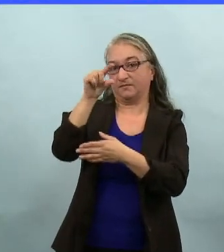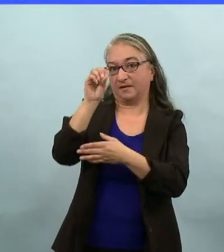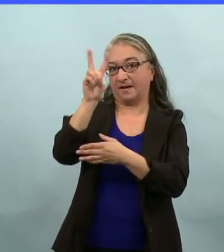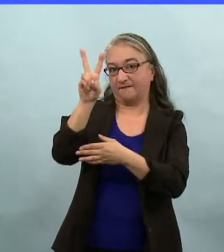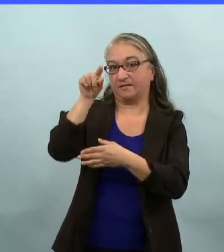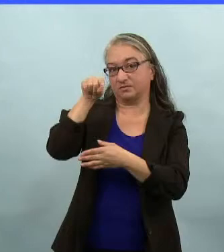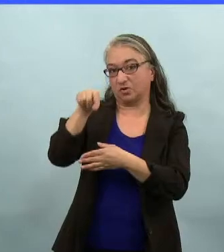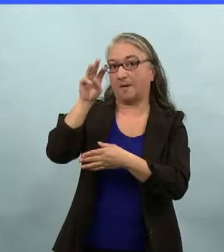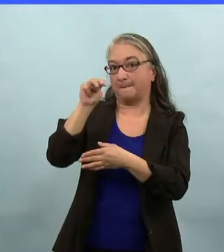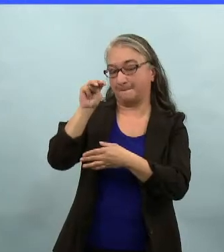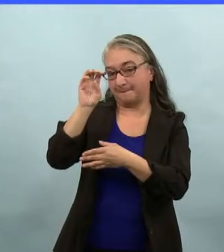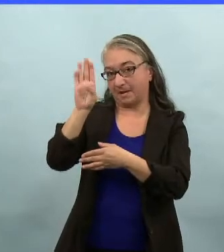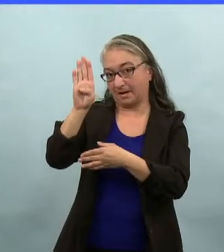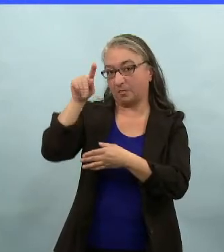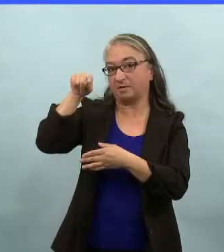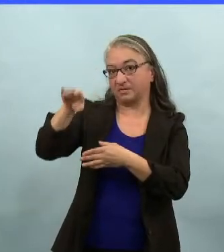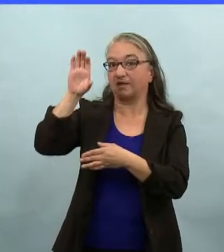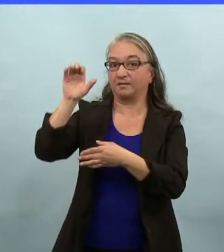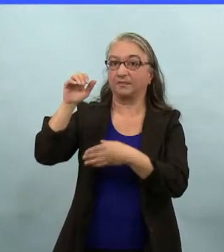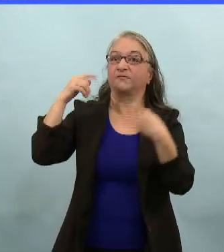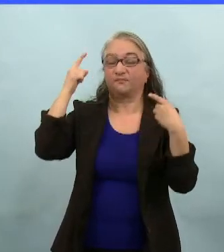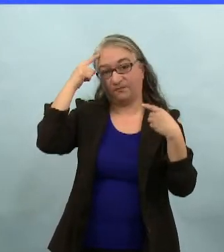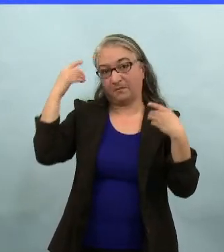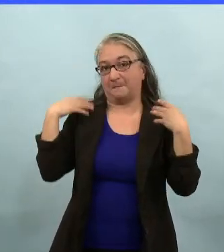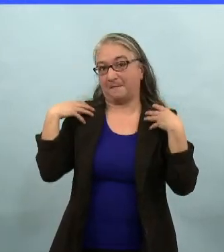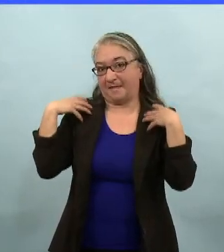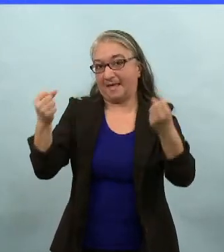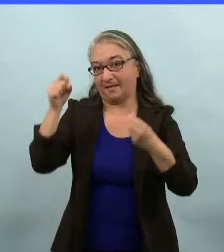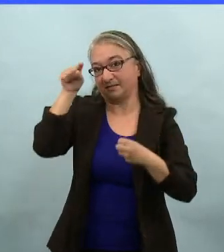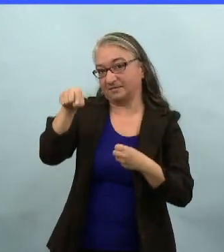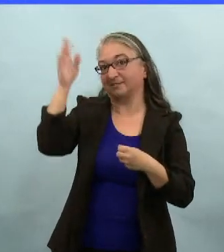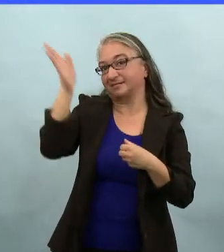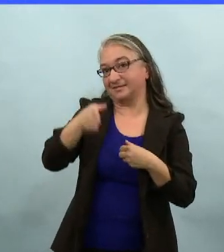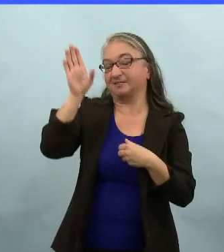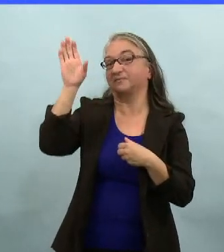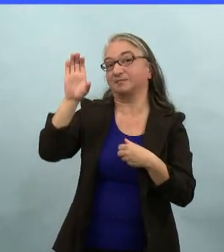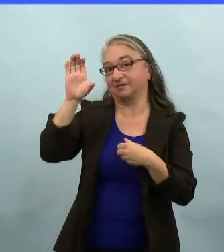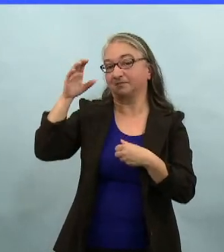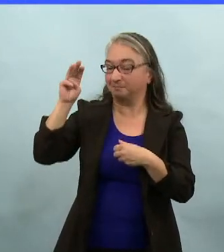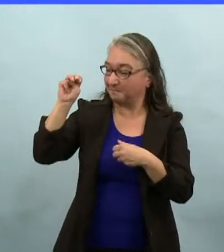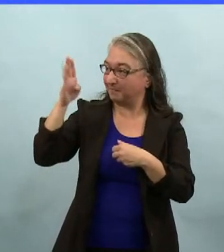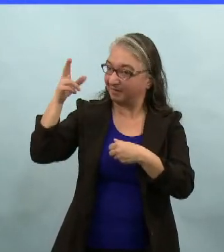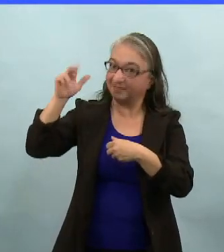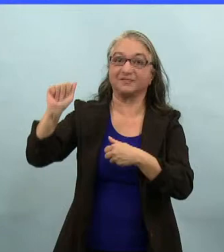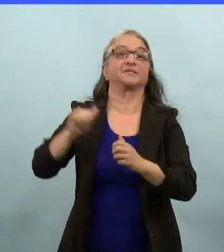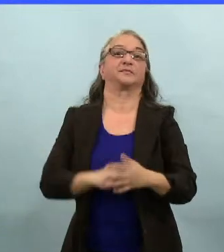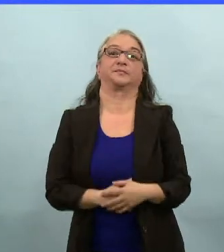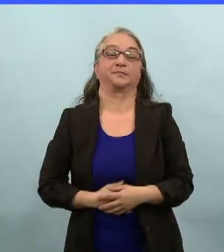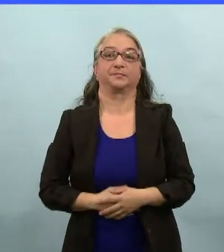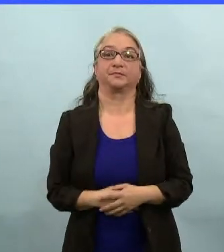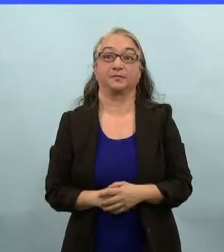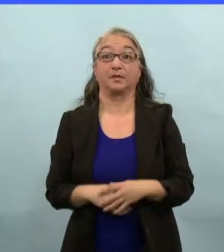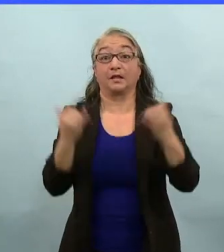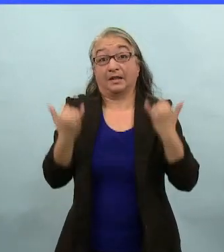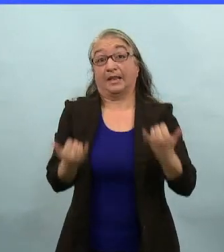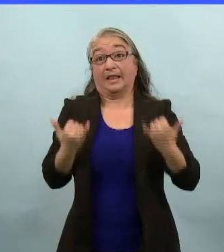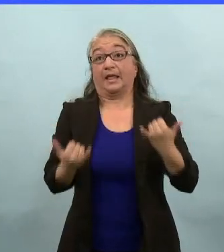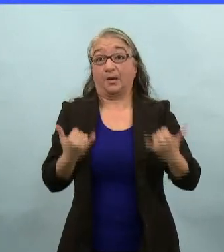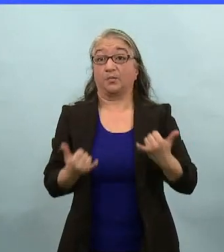slash mh the strongest families institute also provides skill-based programs to serve manitobans